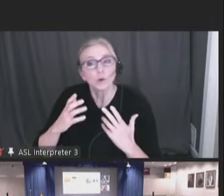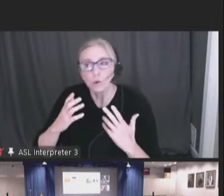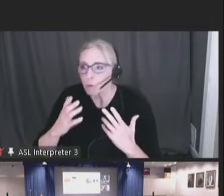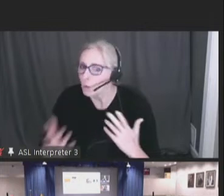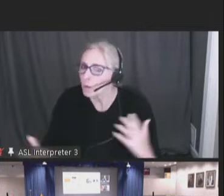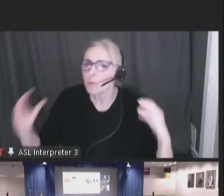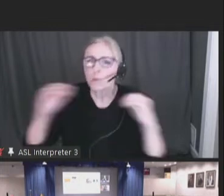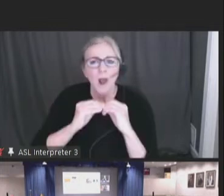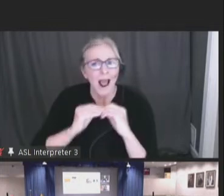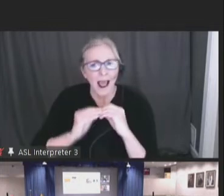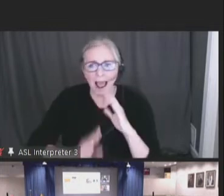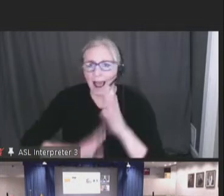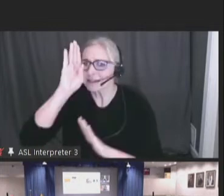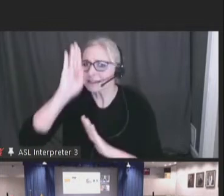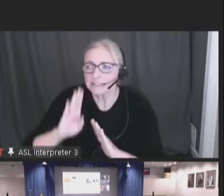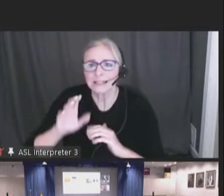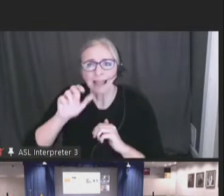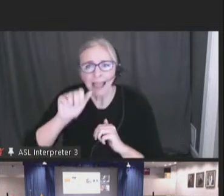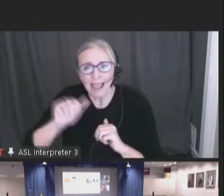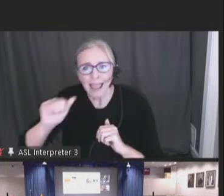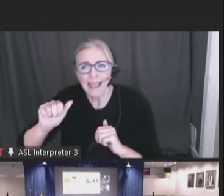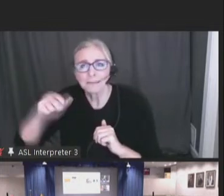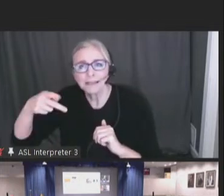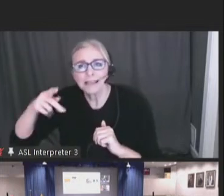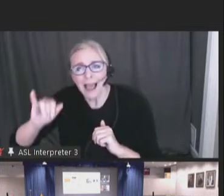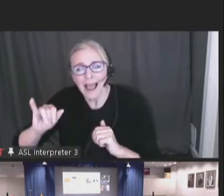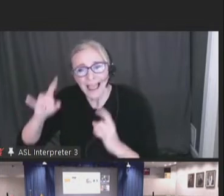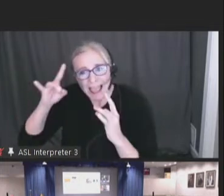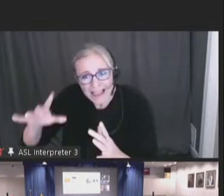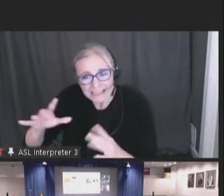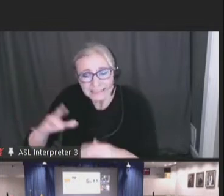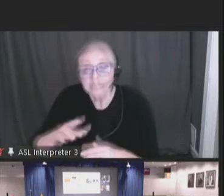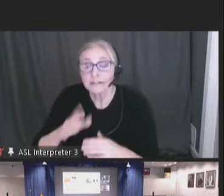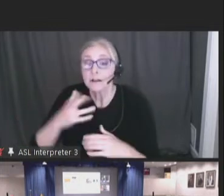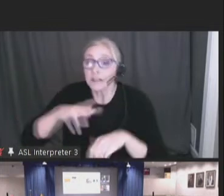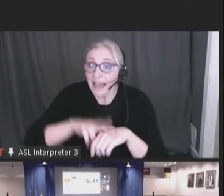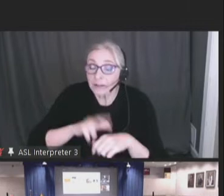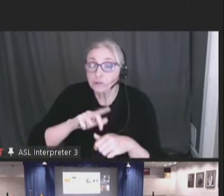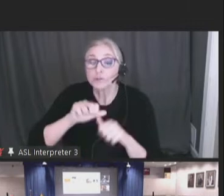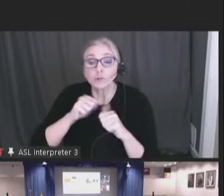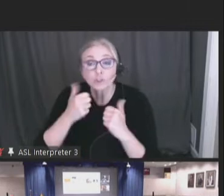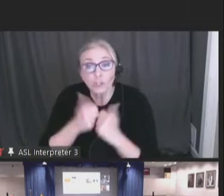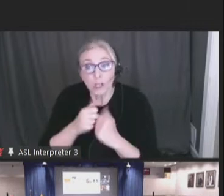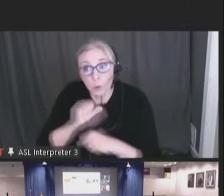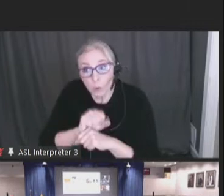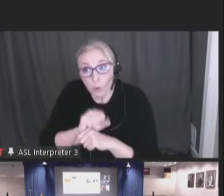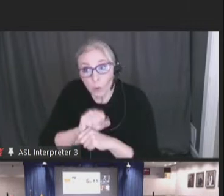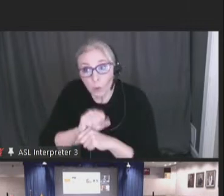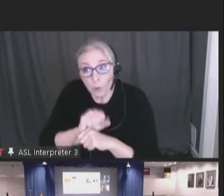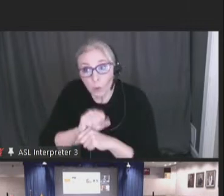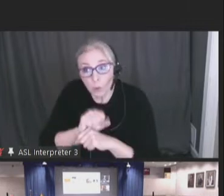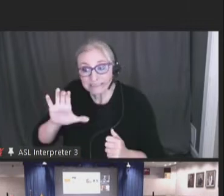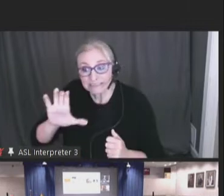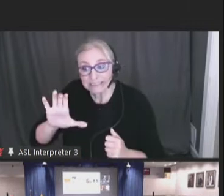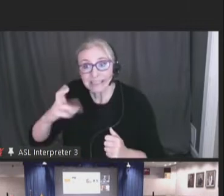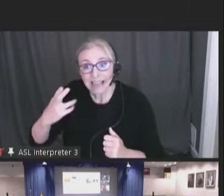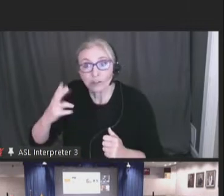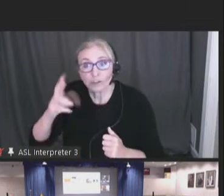sharp rise in AAPI hate. The National Association worked with CHWs across the country to ensure that